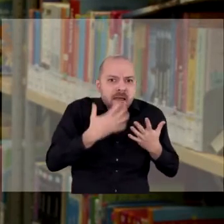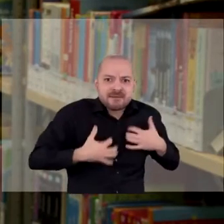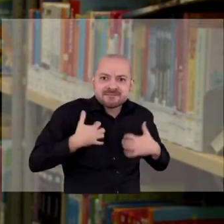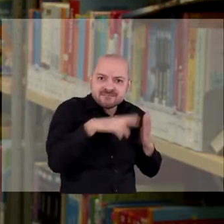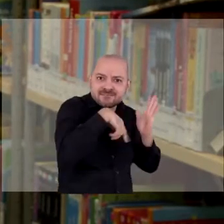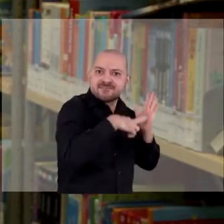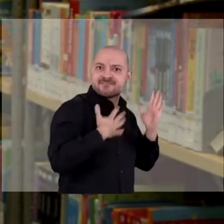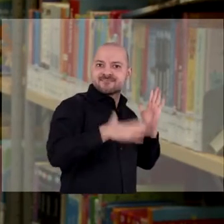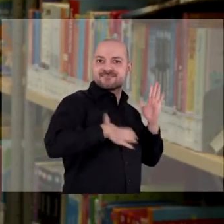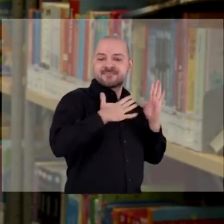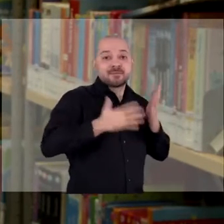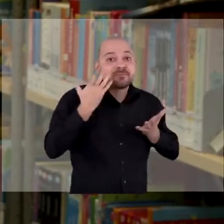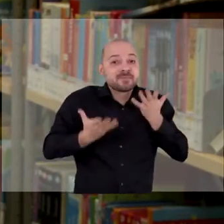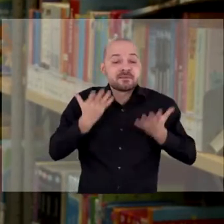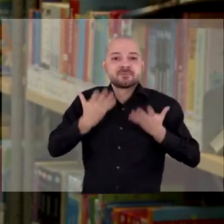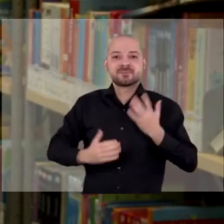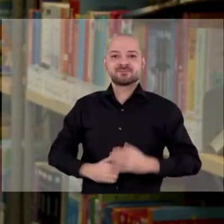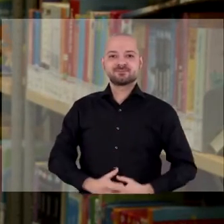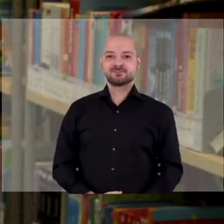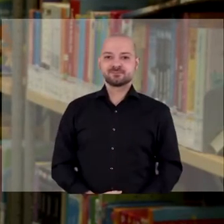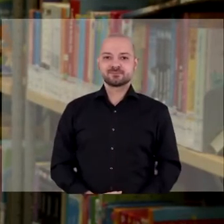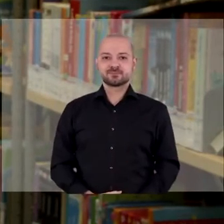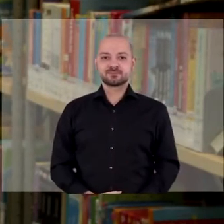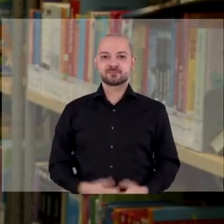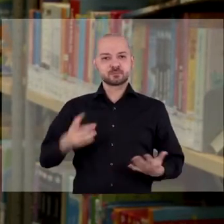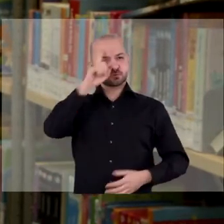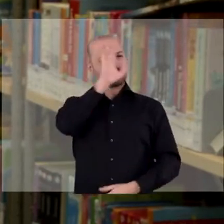we hope, curious to find out what the written language in the books has to say.